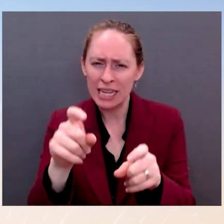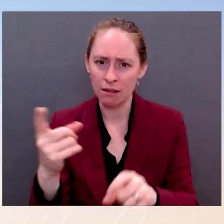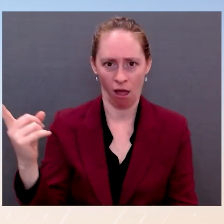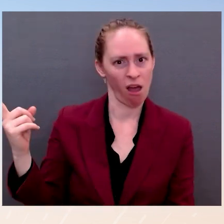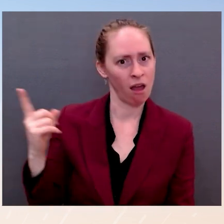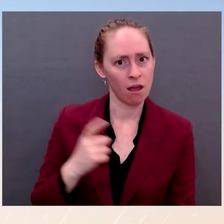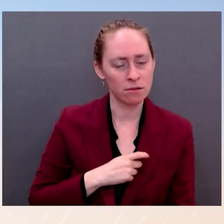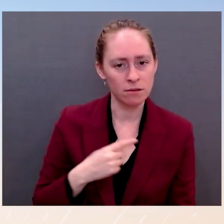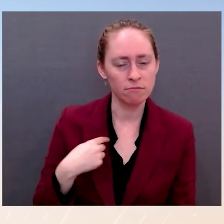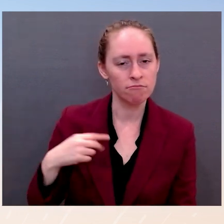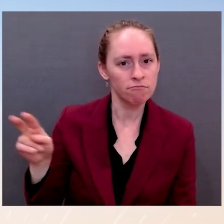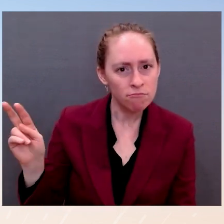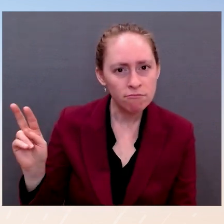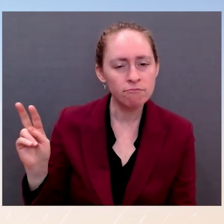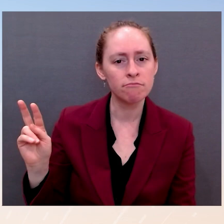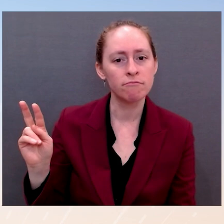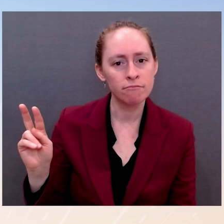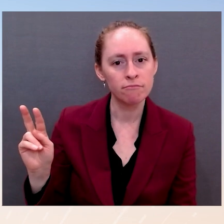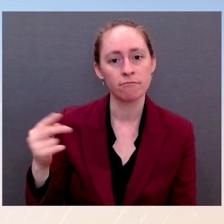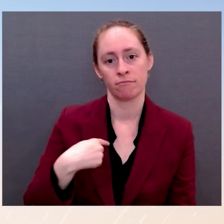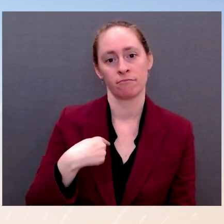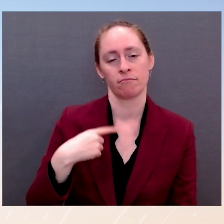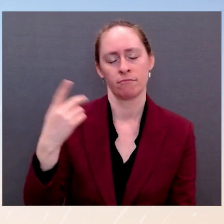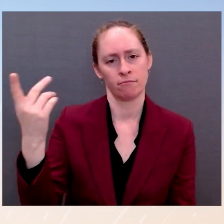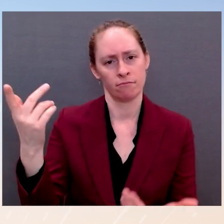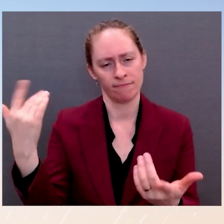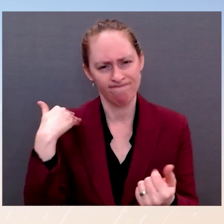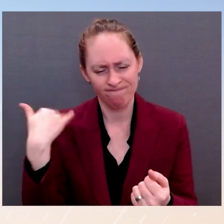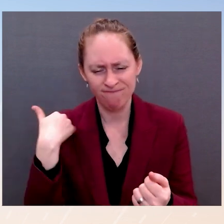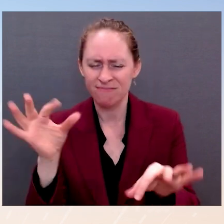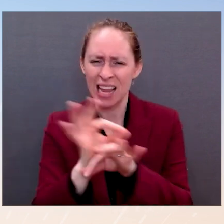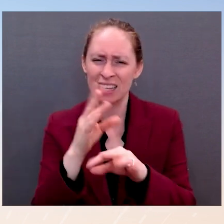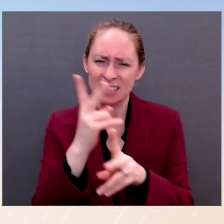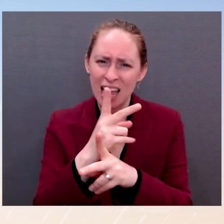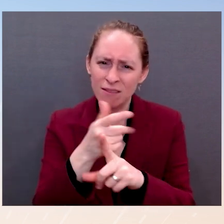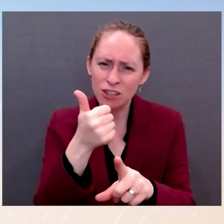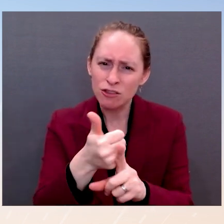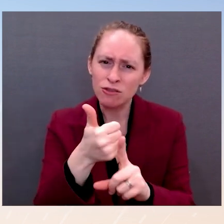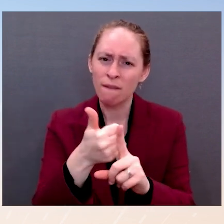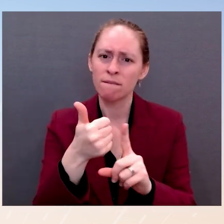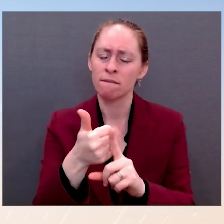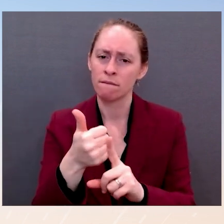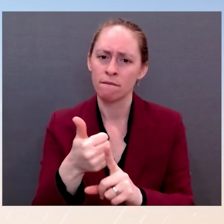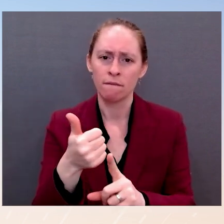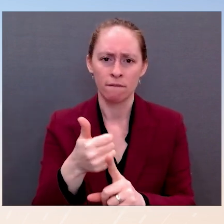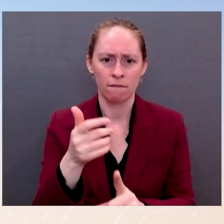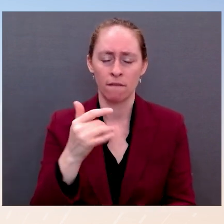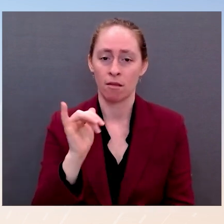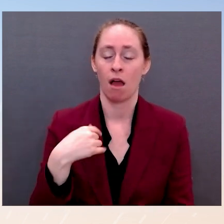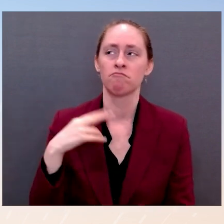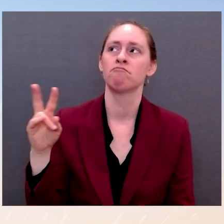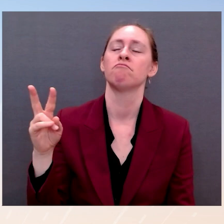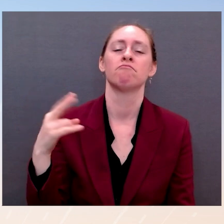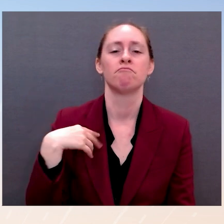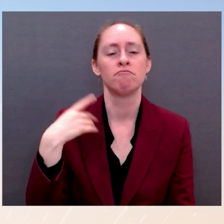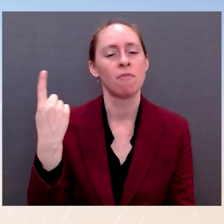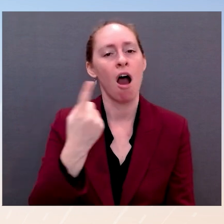He told me to take the time I needed to take care of myself that that was the most important thing to him. I'll never forget that.